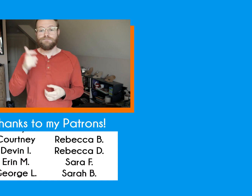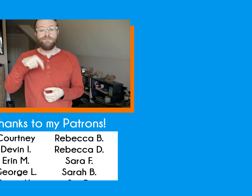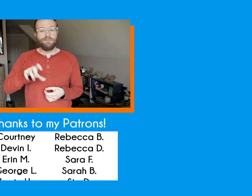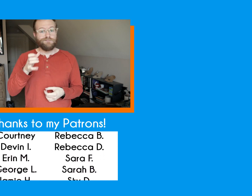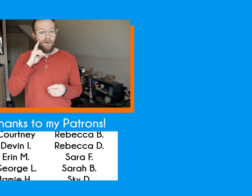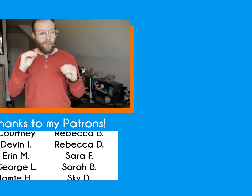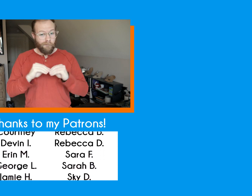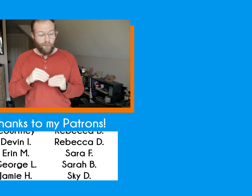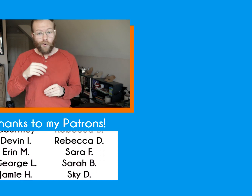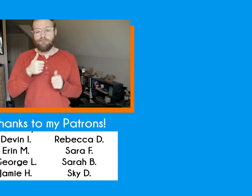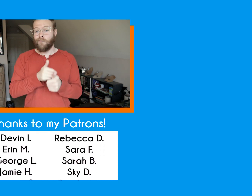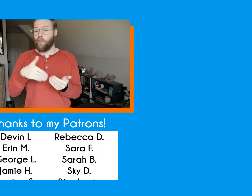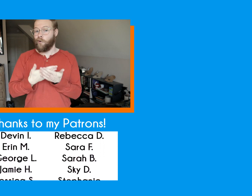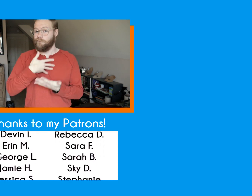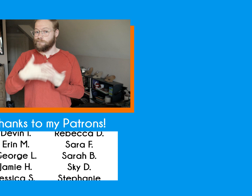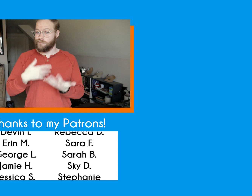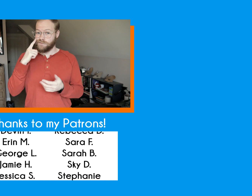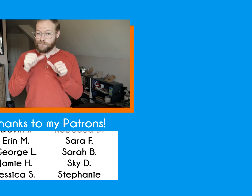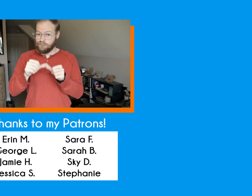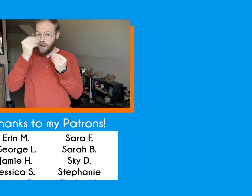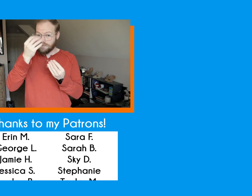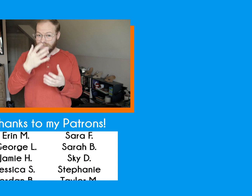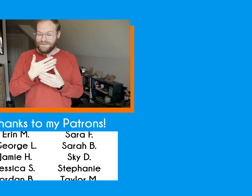Subscribe to this channel for more, and follow me on all my socials to stay updated.